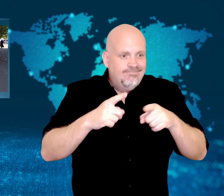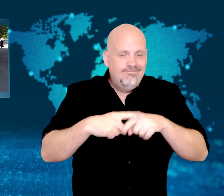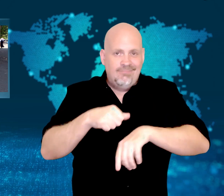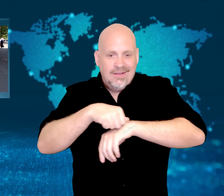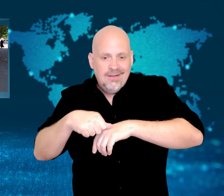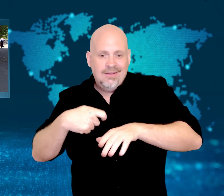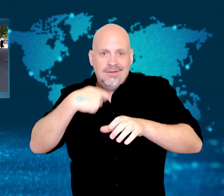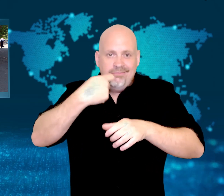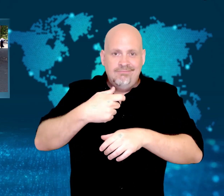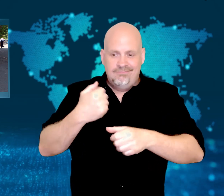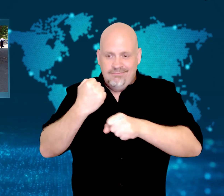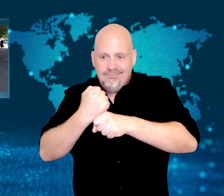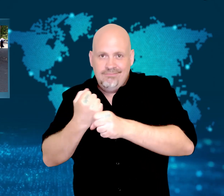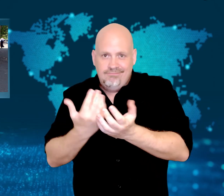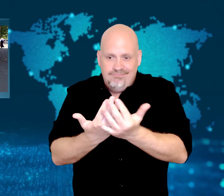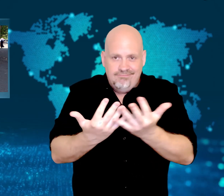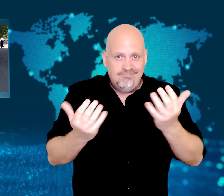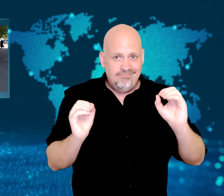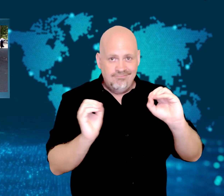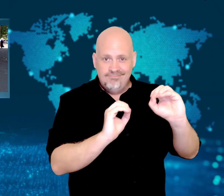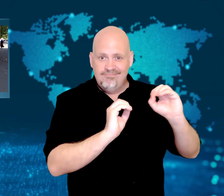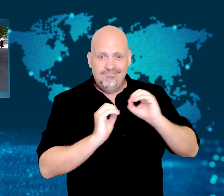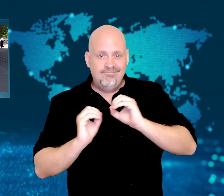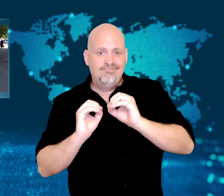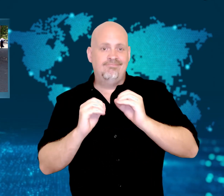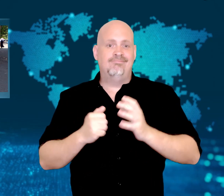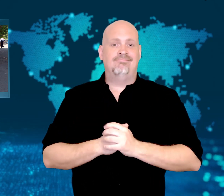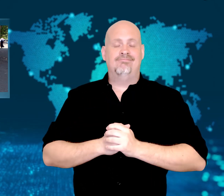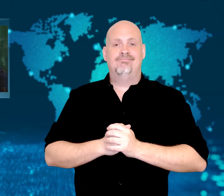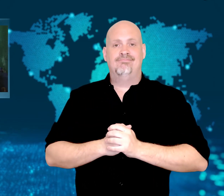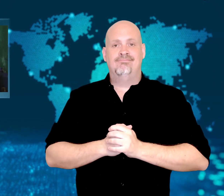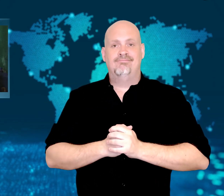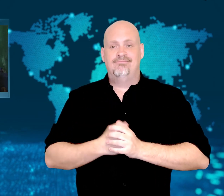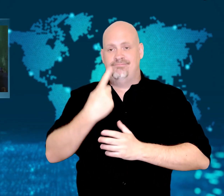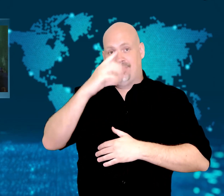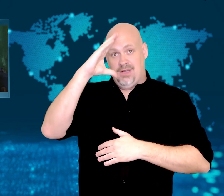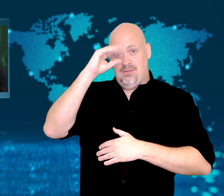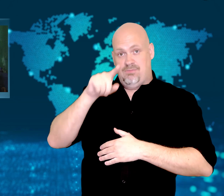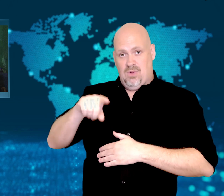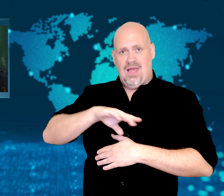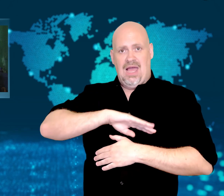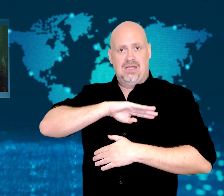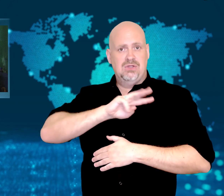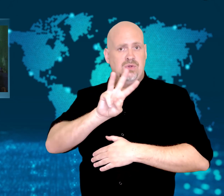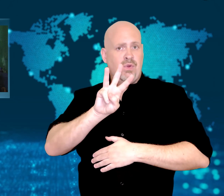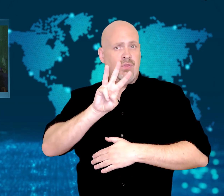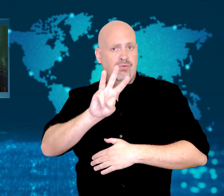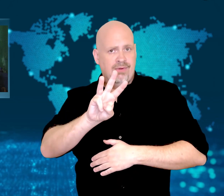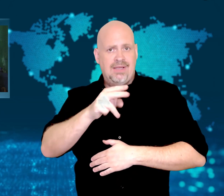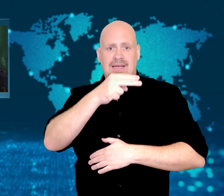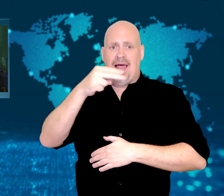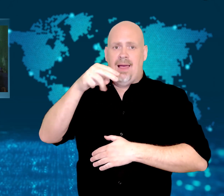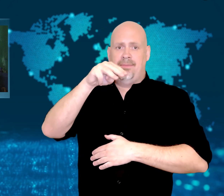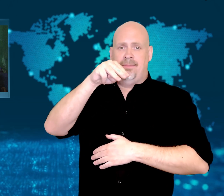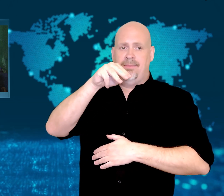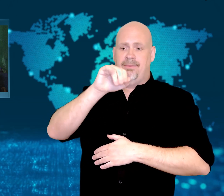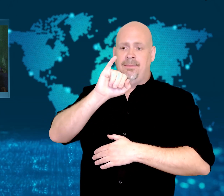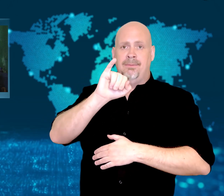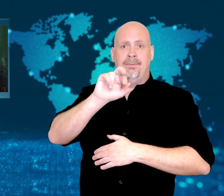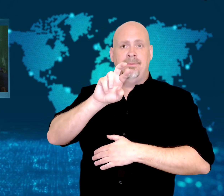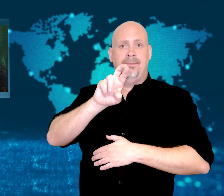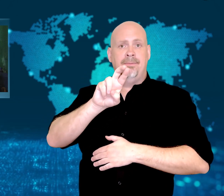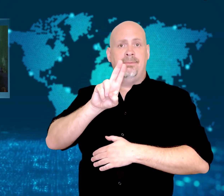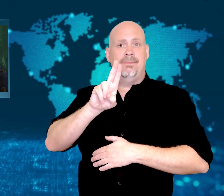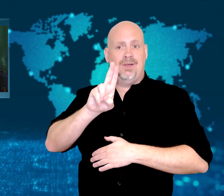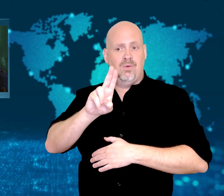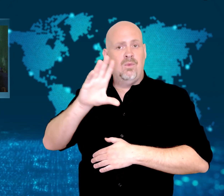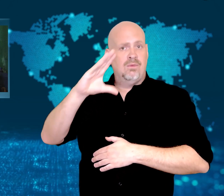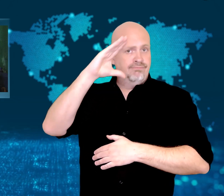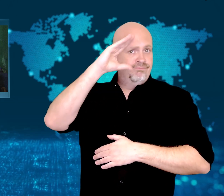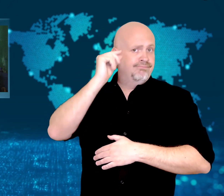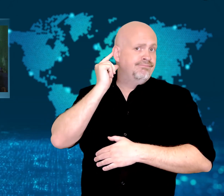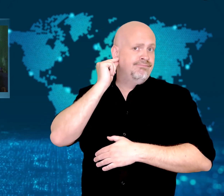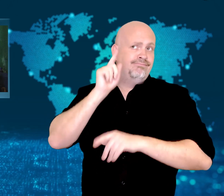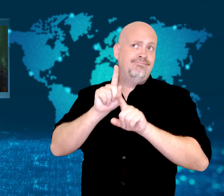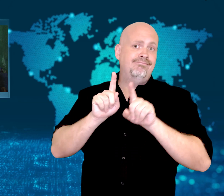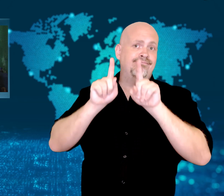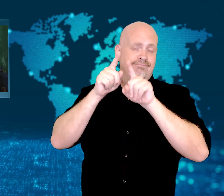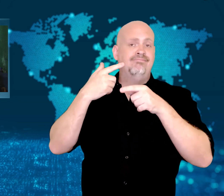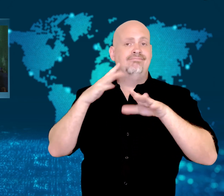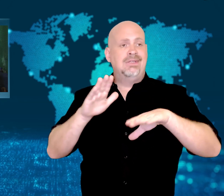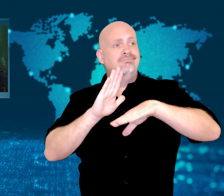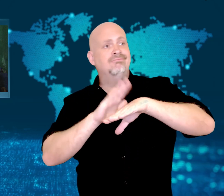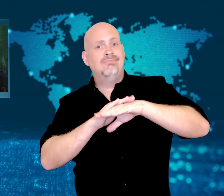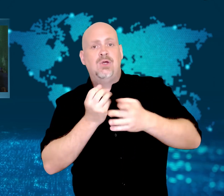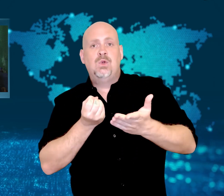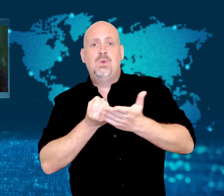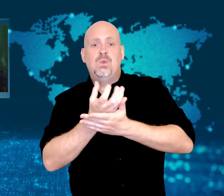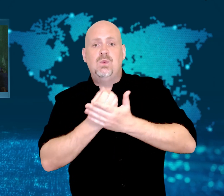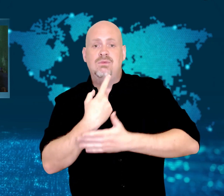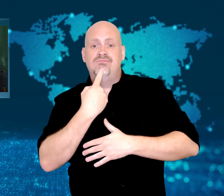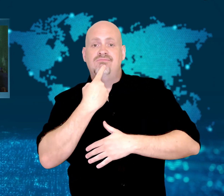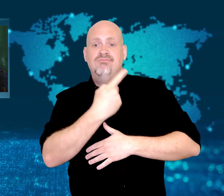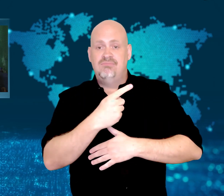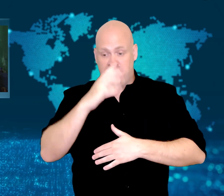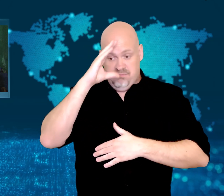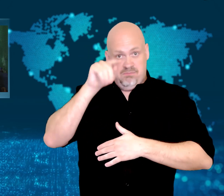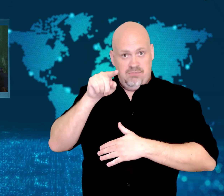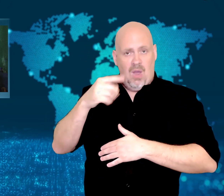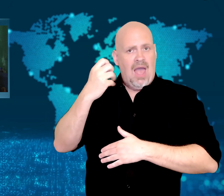shared with news sources that they are unable to get the medicine that